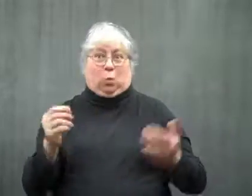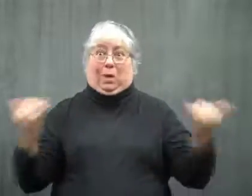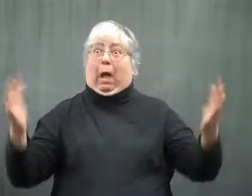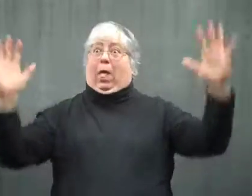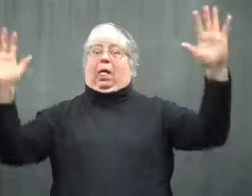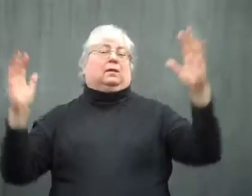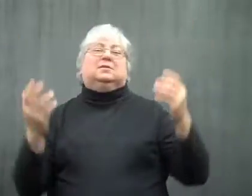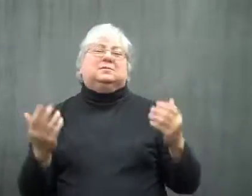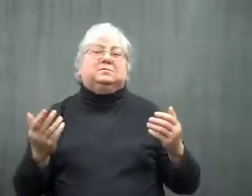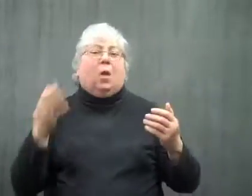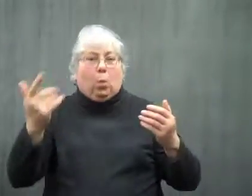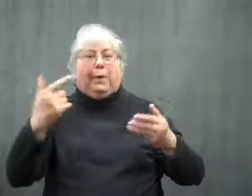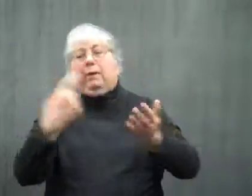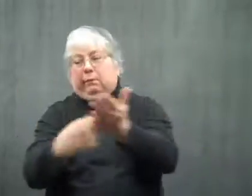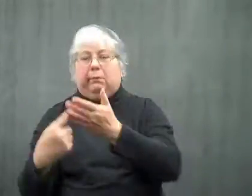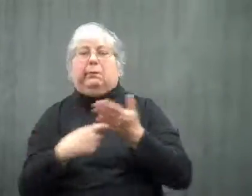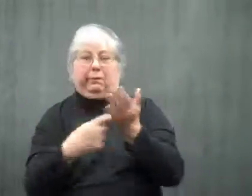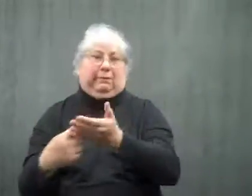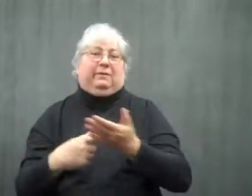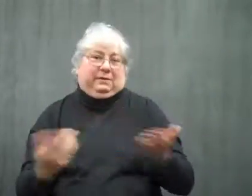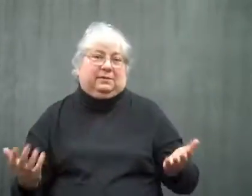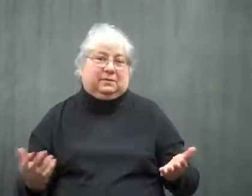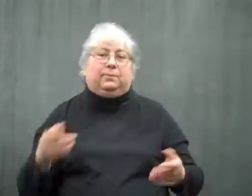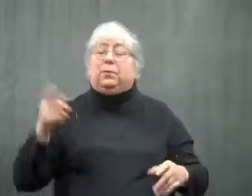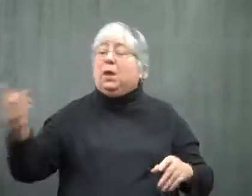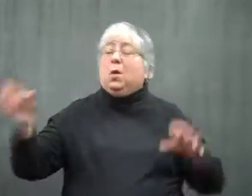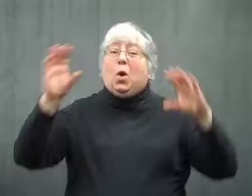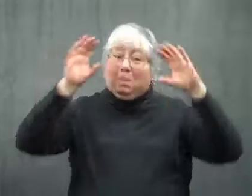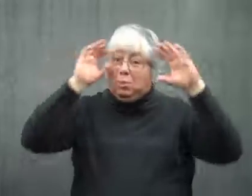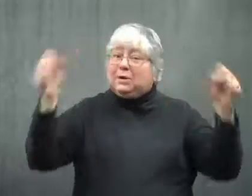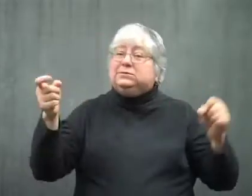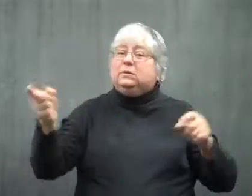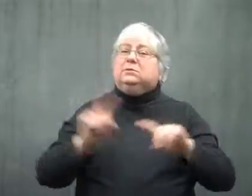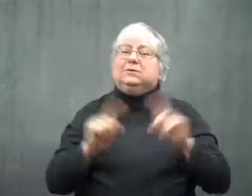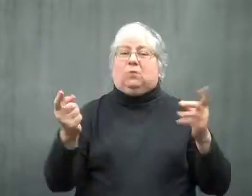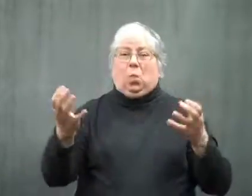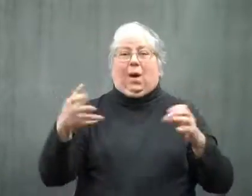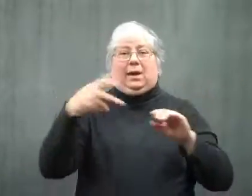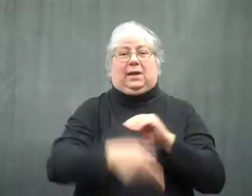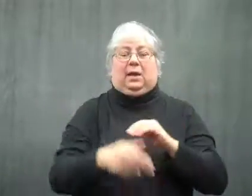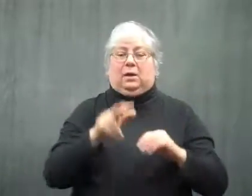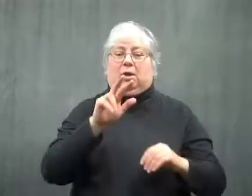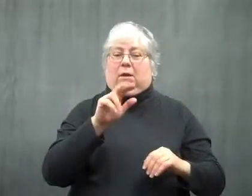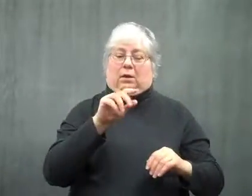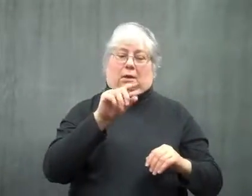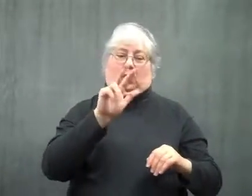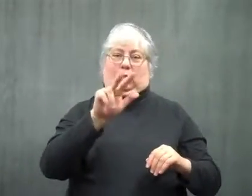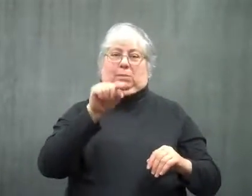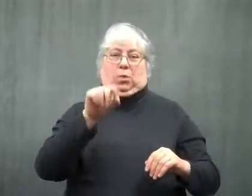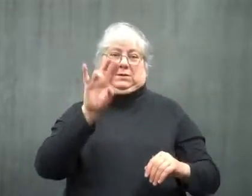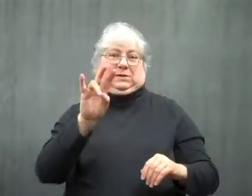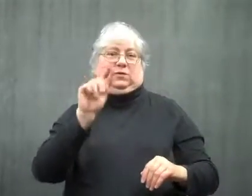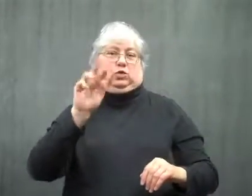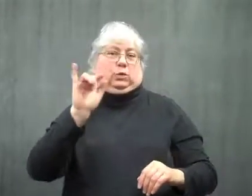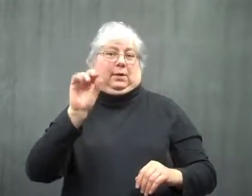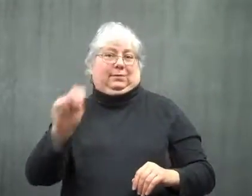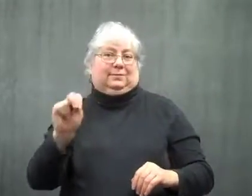Don't panic right now, there will be debates about it. The President wants cuts of $3.7 trillion.